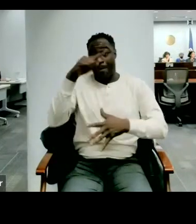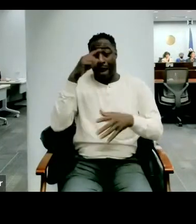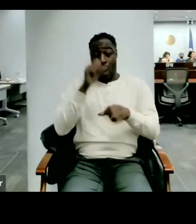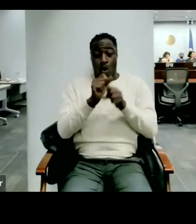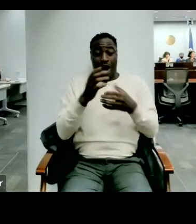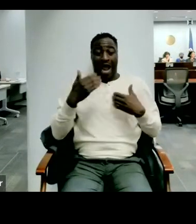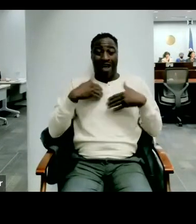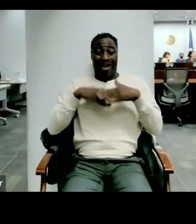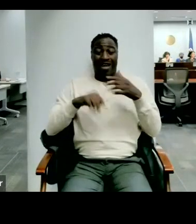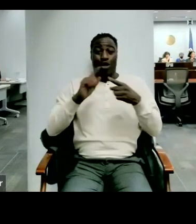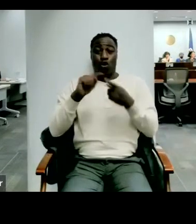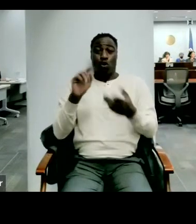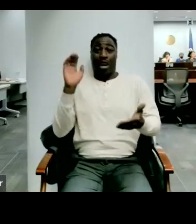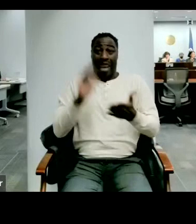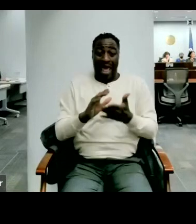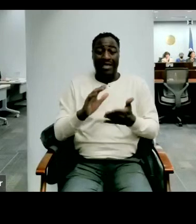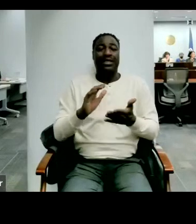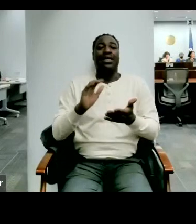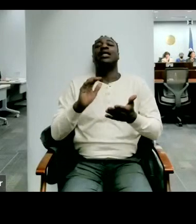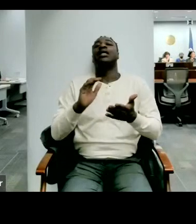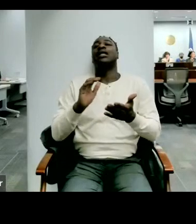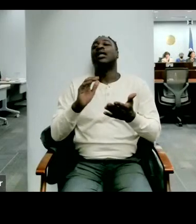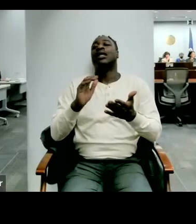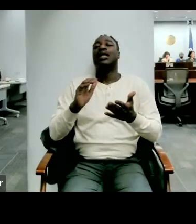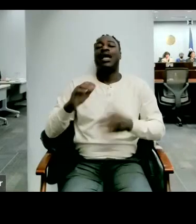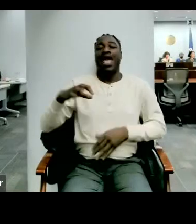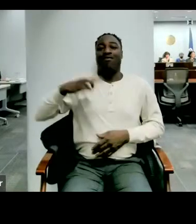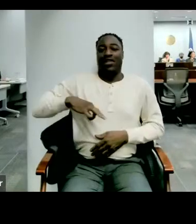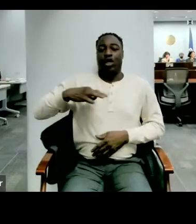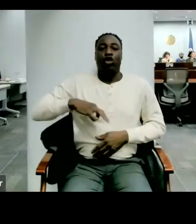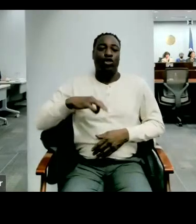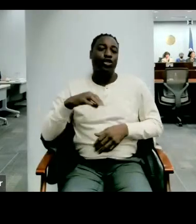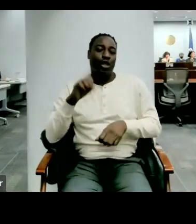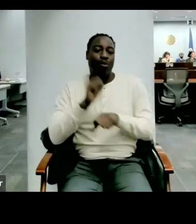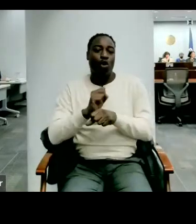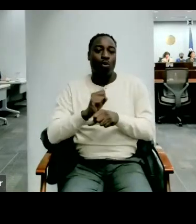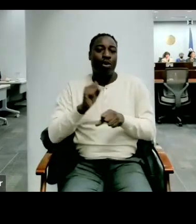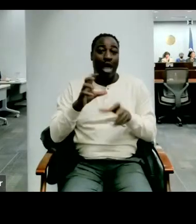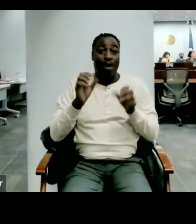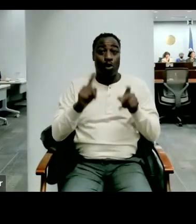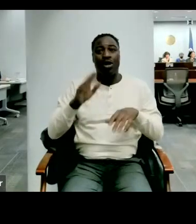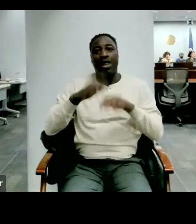access to fewer and less advantageous employment opportunities than their white counter parts.